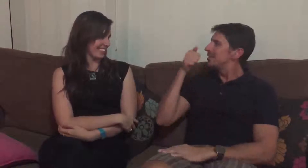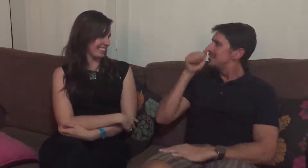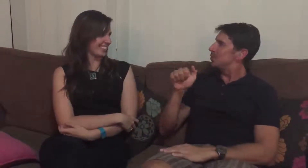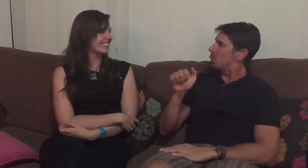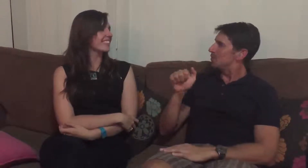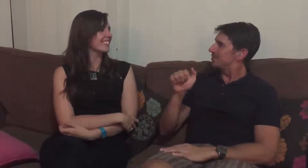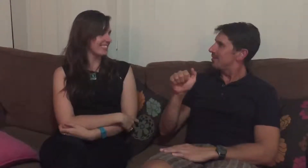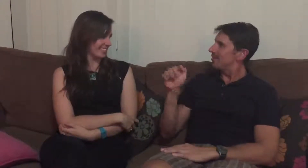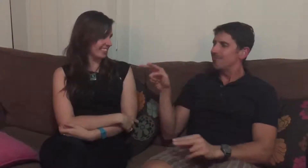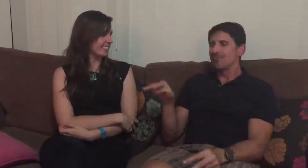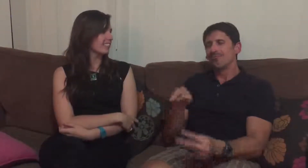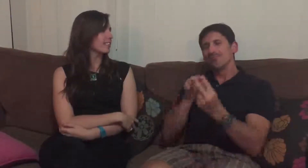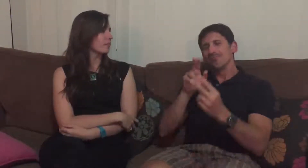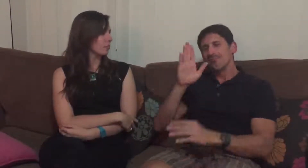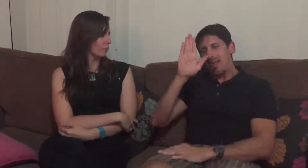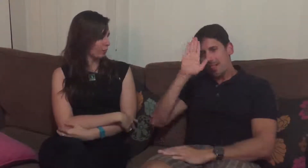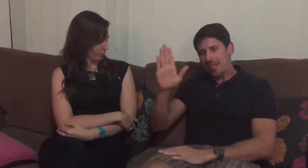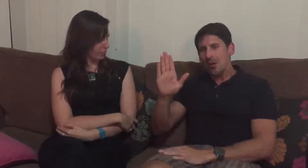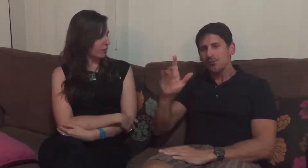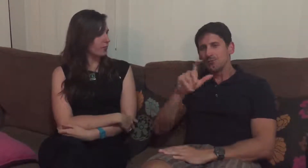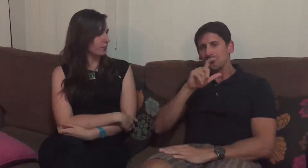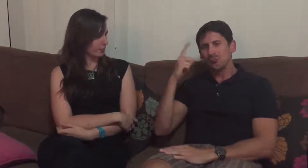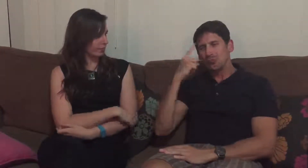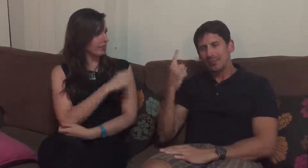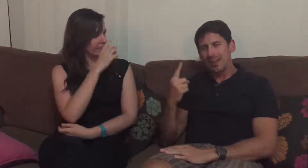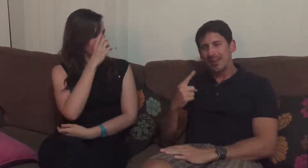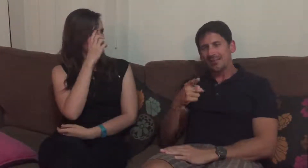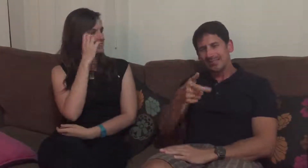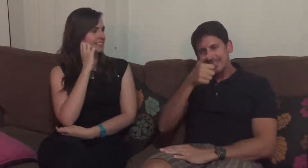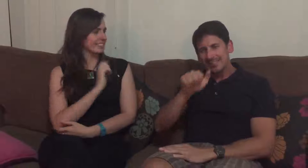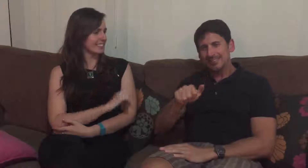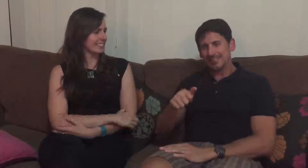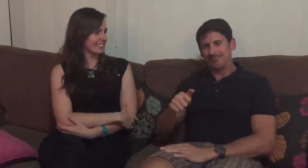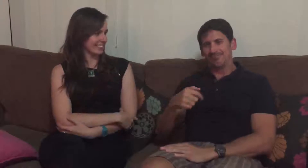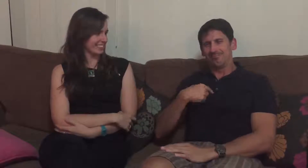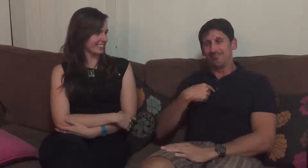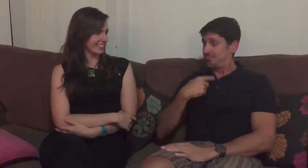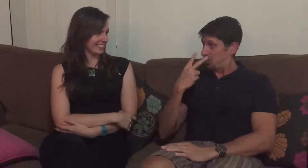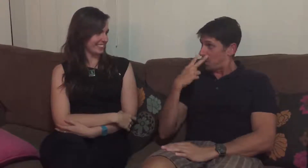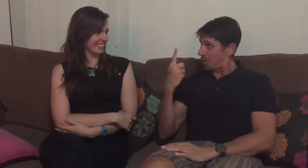if you were to meet your 60-year-old self, and you're 21 now,